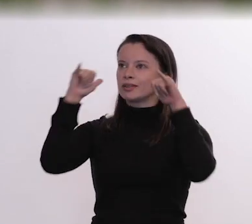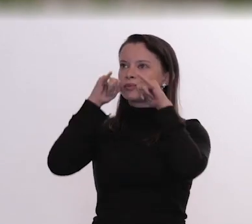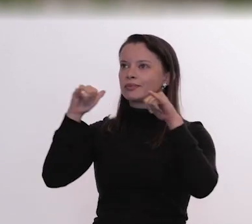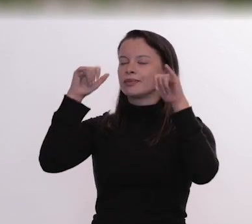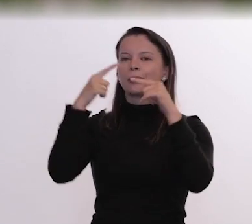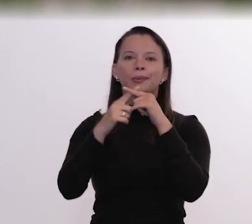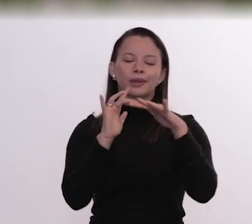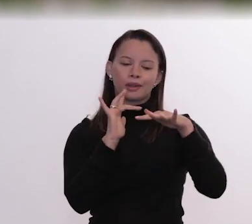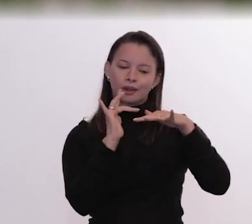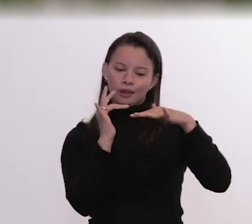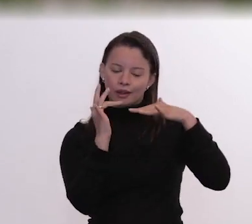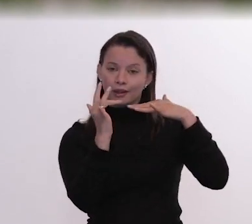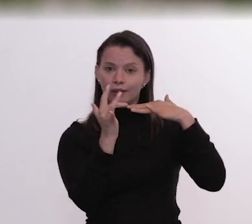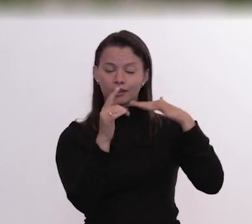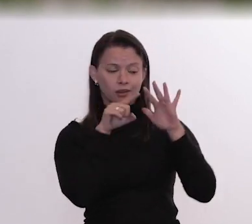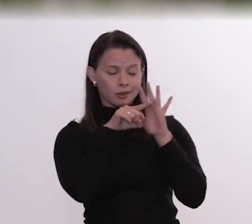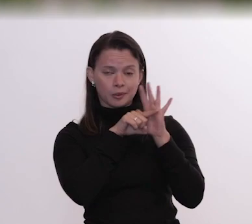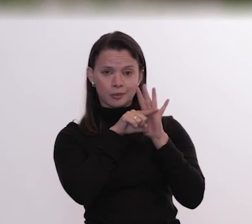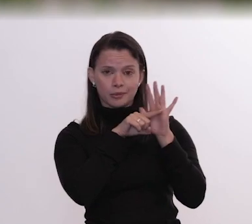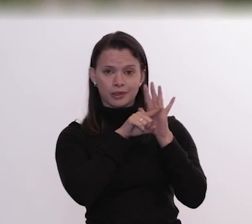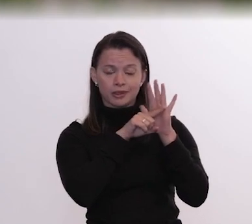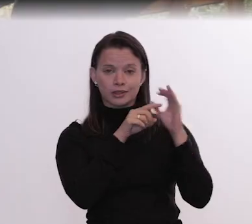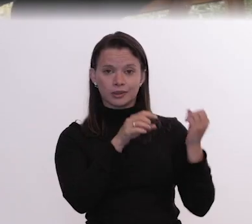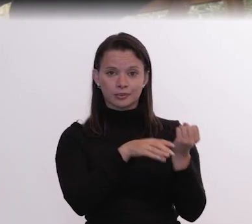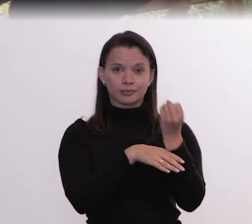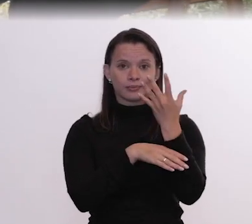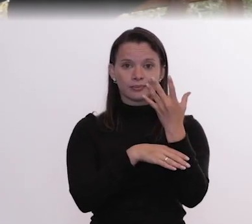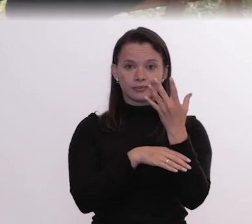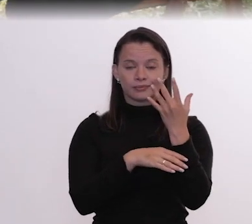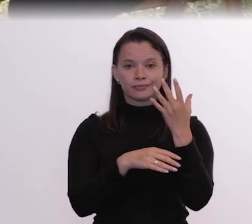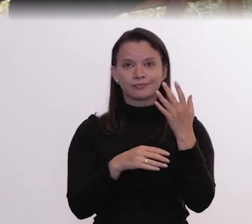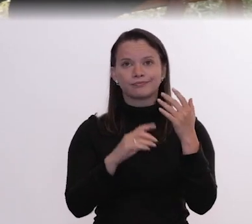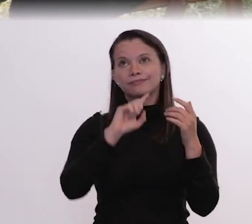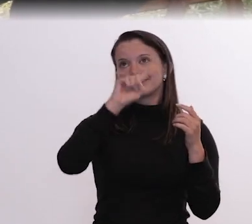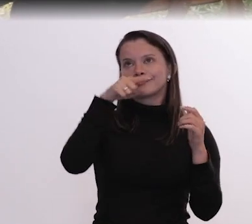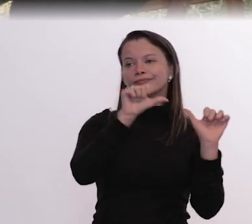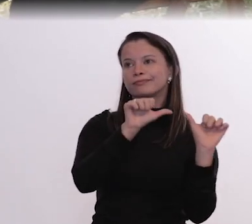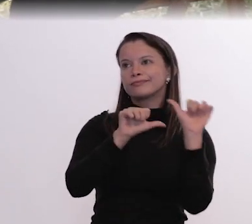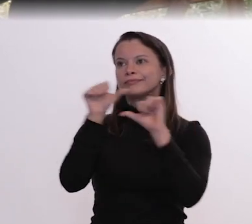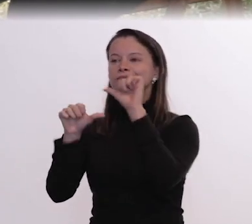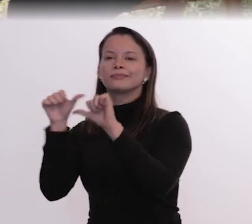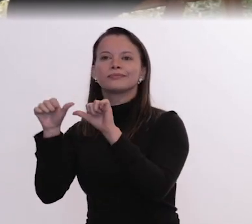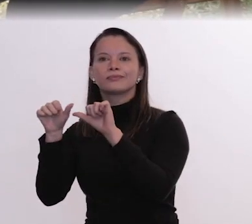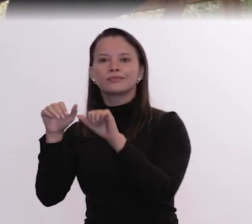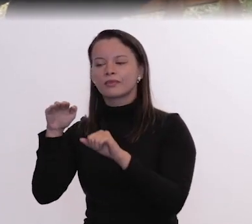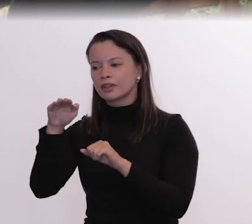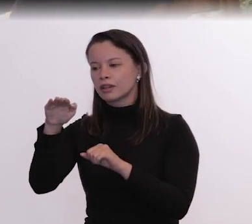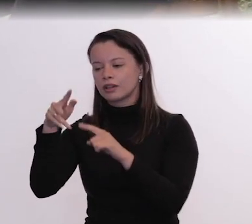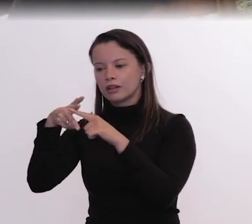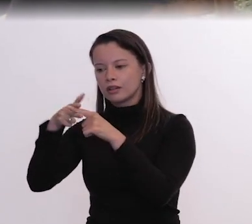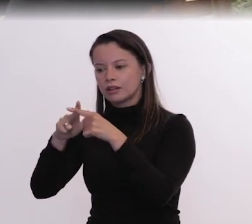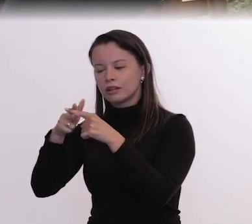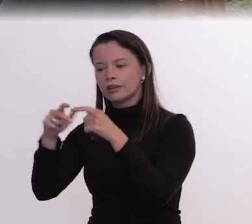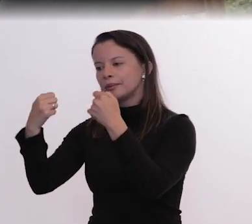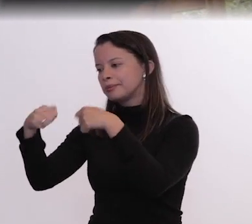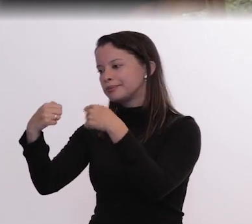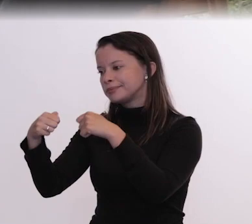that it bothered a specific group of people. So, first you carry out the car inspection, then you stop it because this is not done following